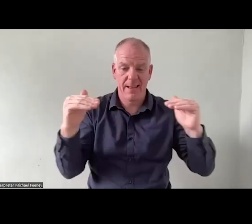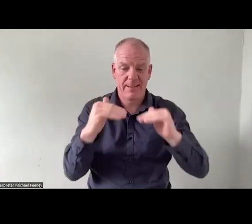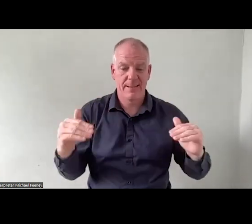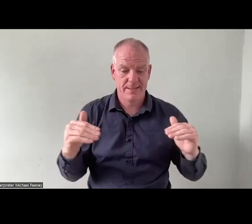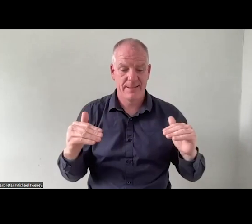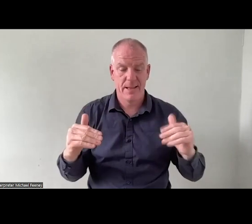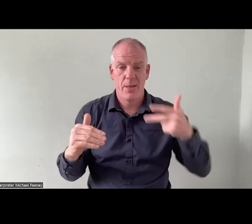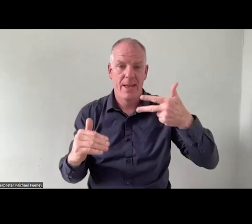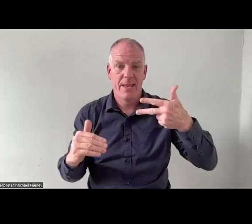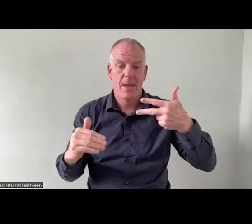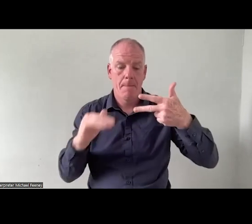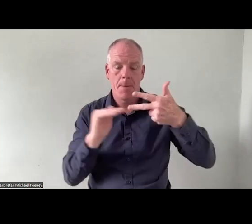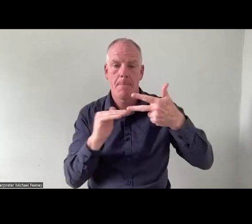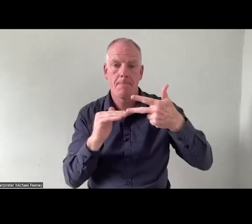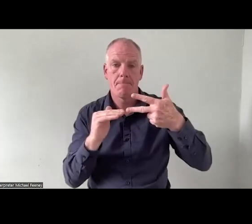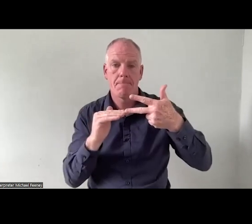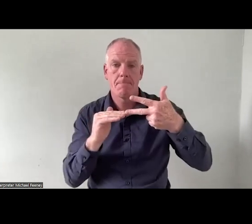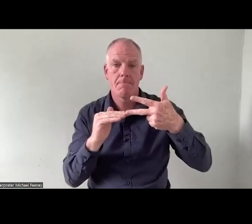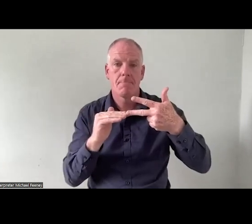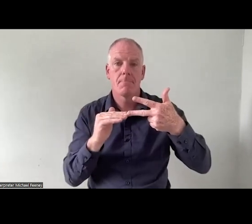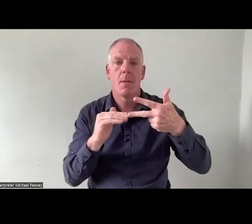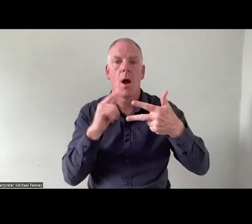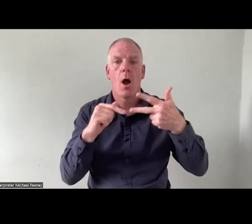and the bottom line would synchronise with the actor speaking.